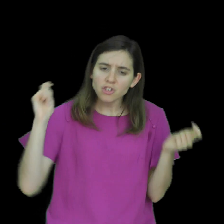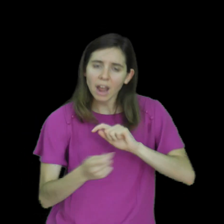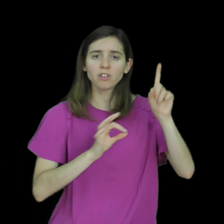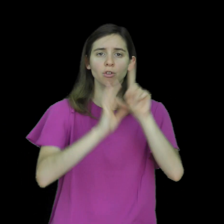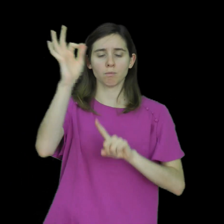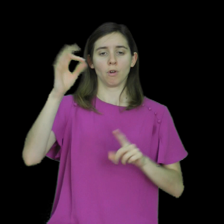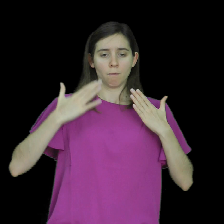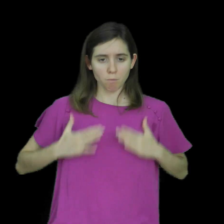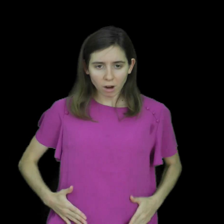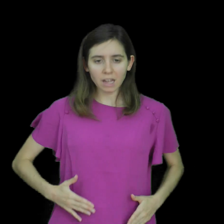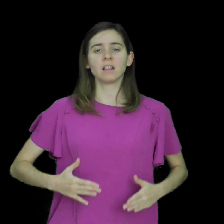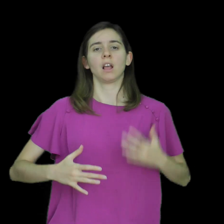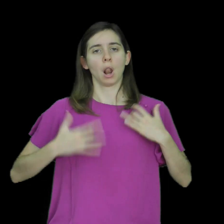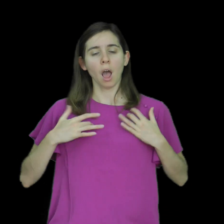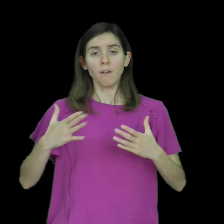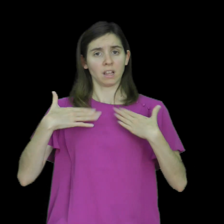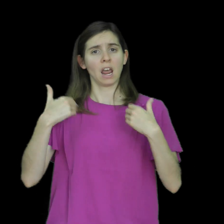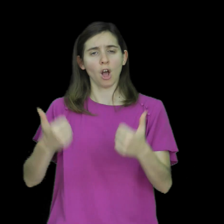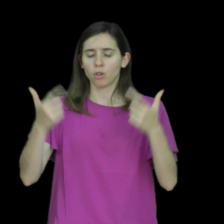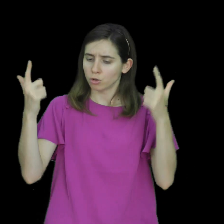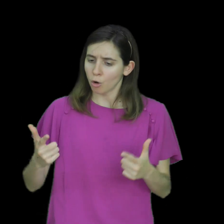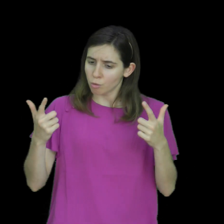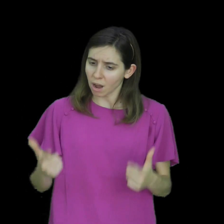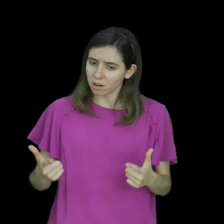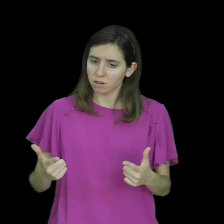health so much that they no longer fit